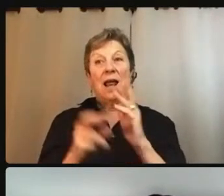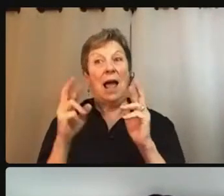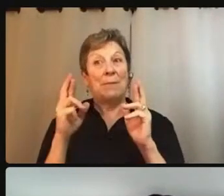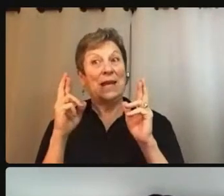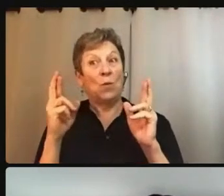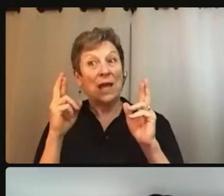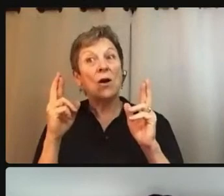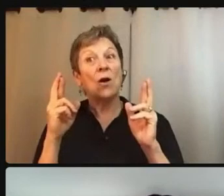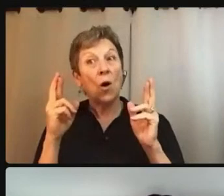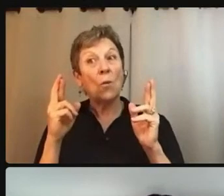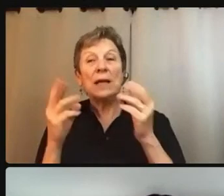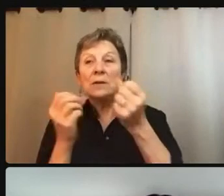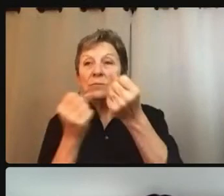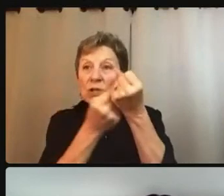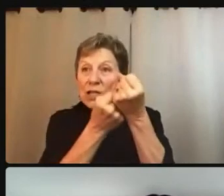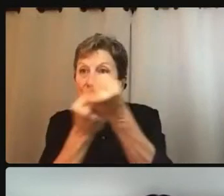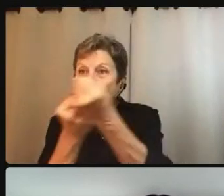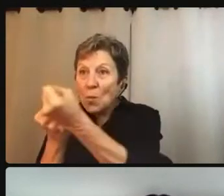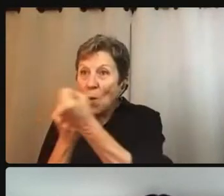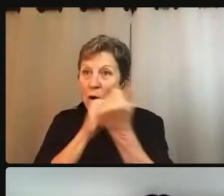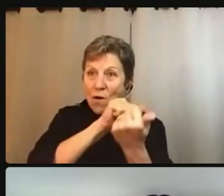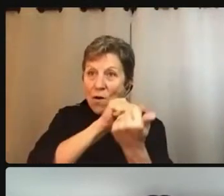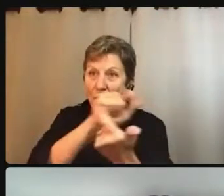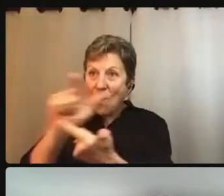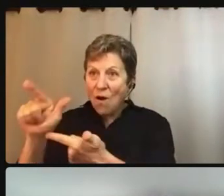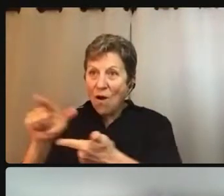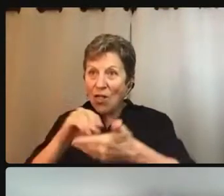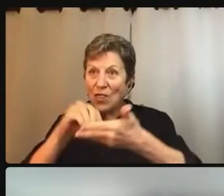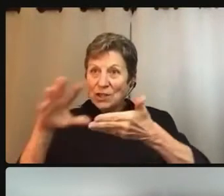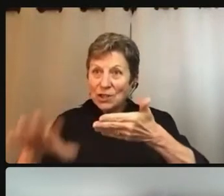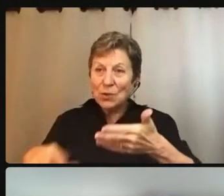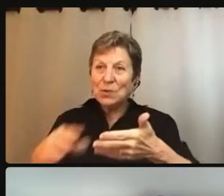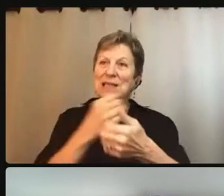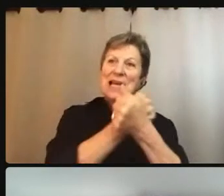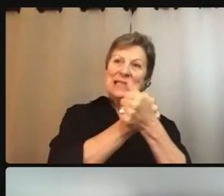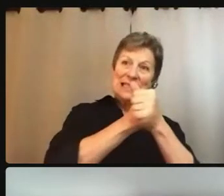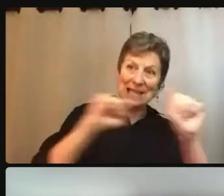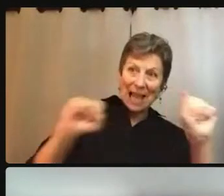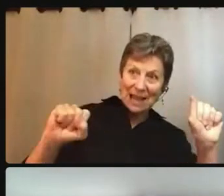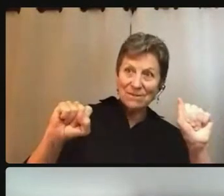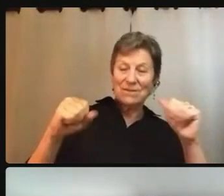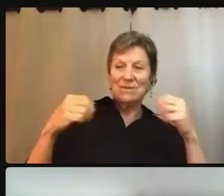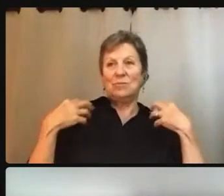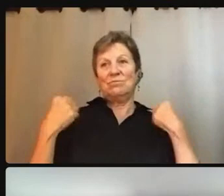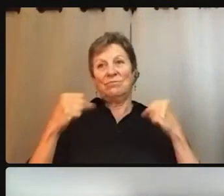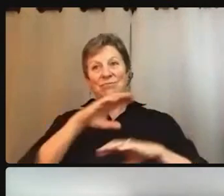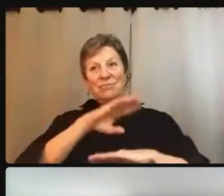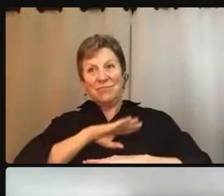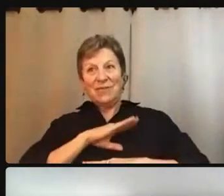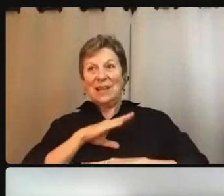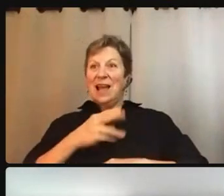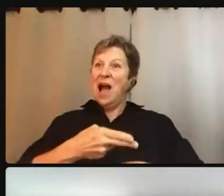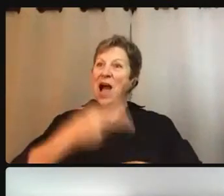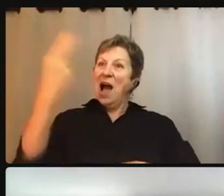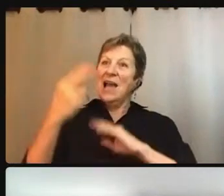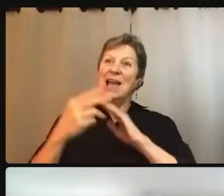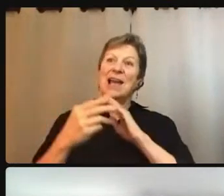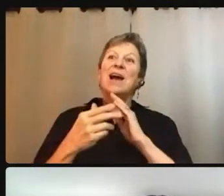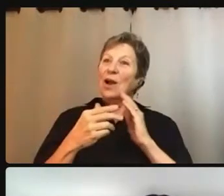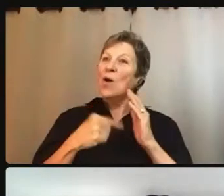ESTABLISH POLICY.